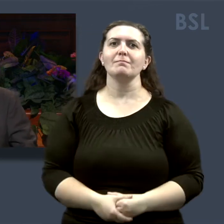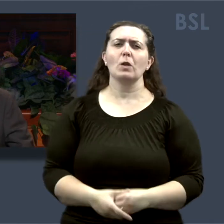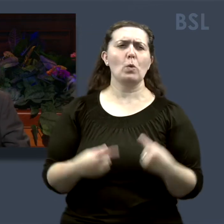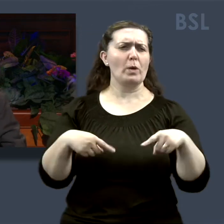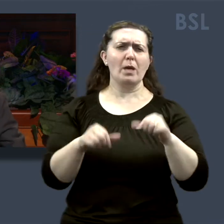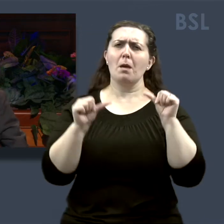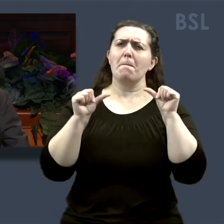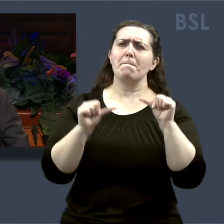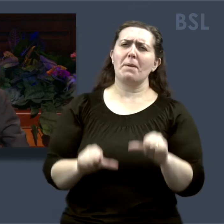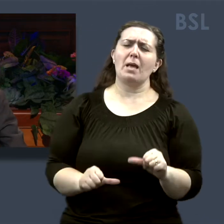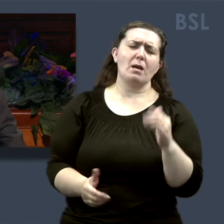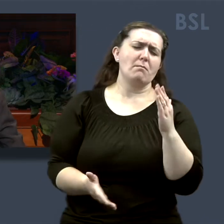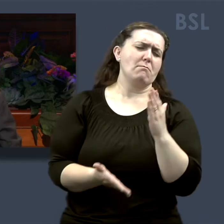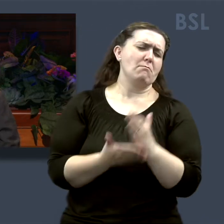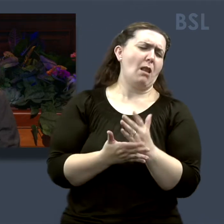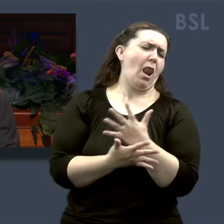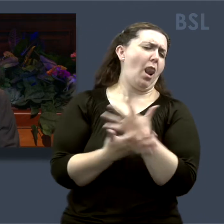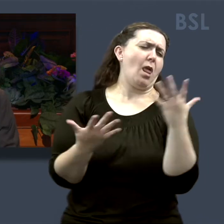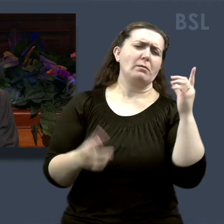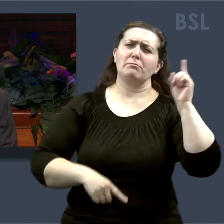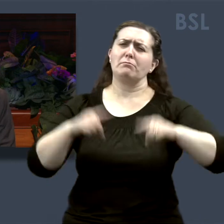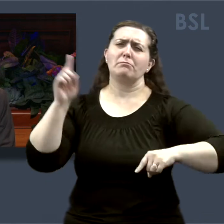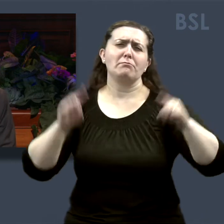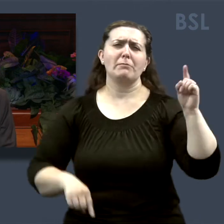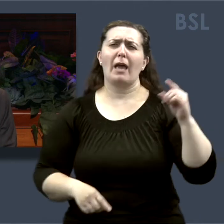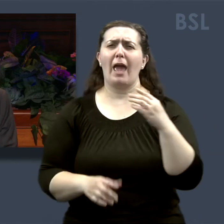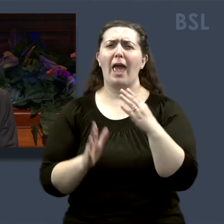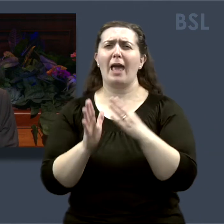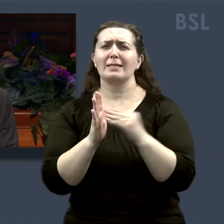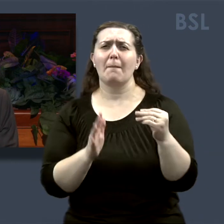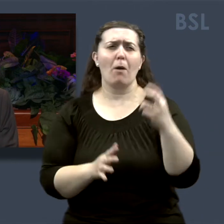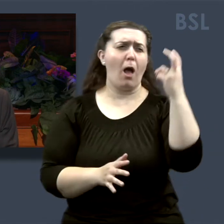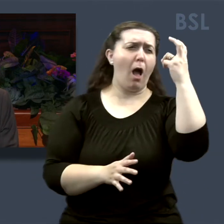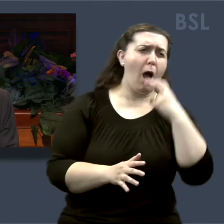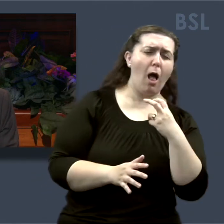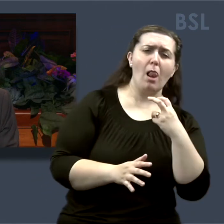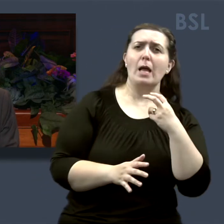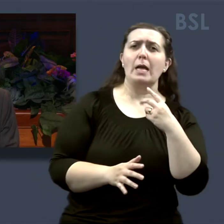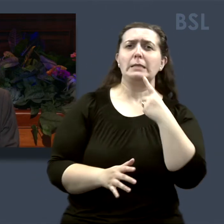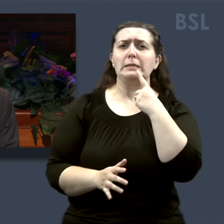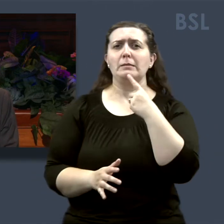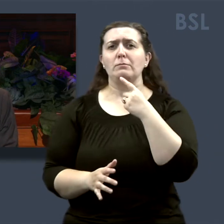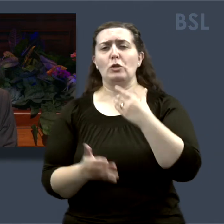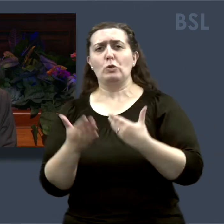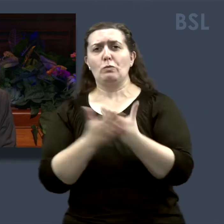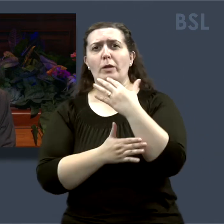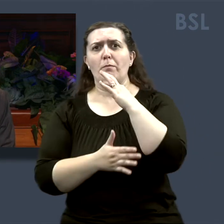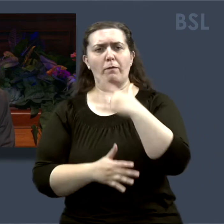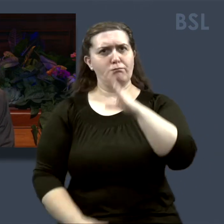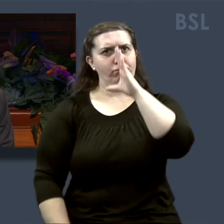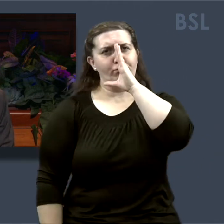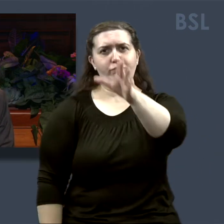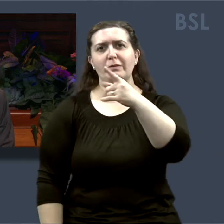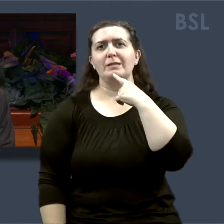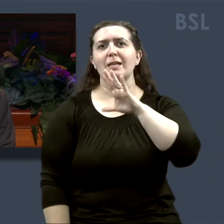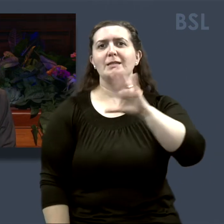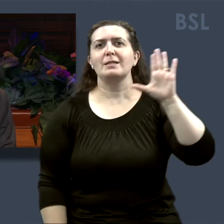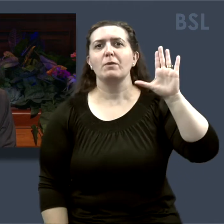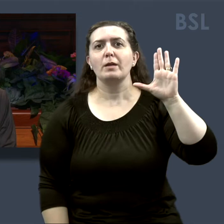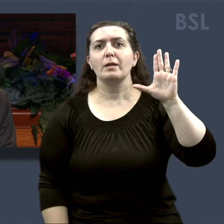We are blessed to have countless examples of ancient and modern-day prophets who have boldly borne their testimonies.